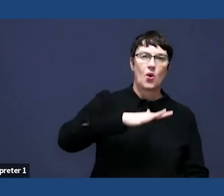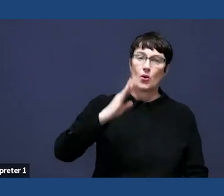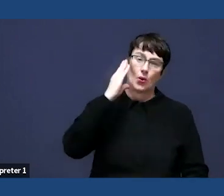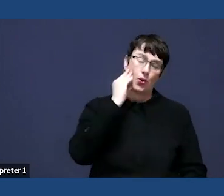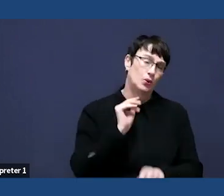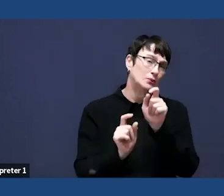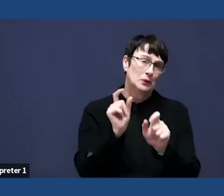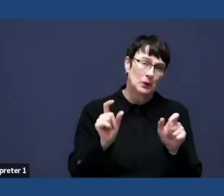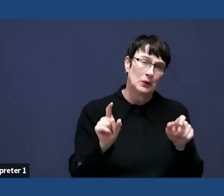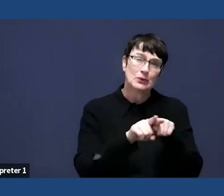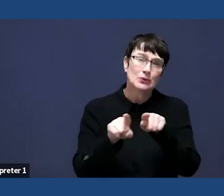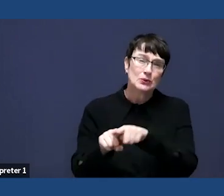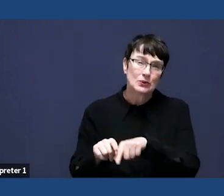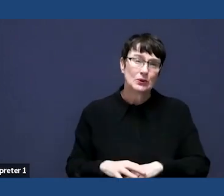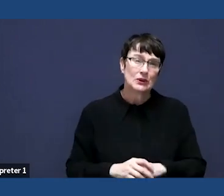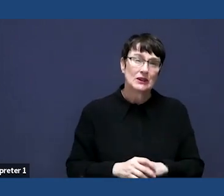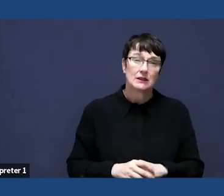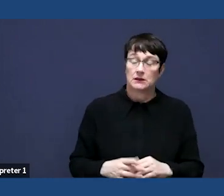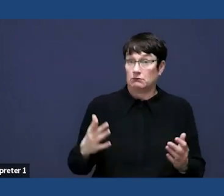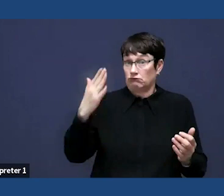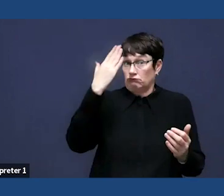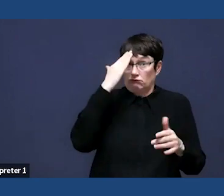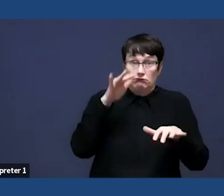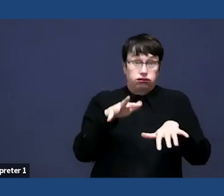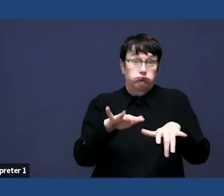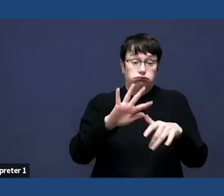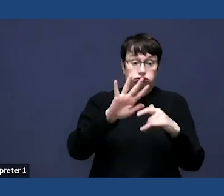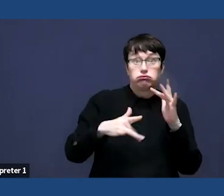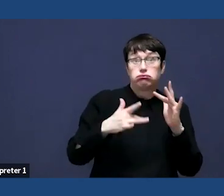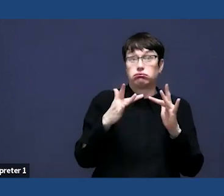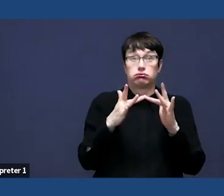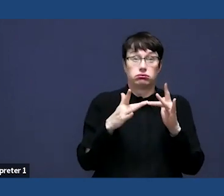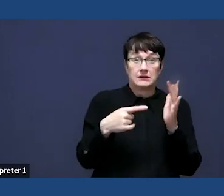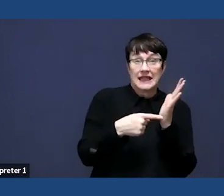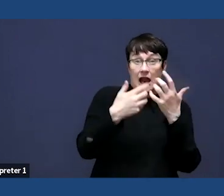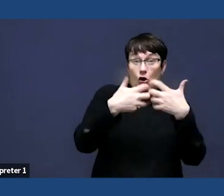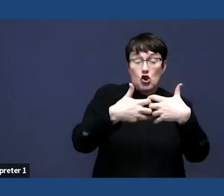we know that the world's changing fast and things are happening quicker than they used to.